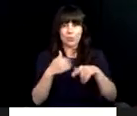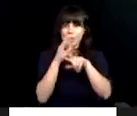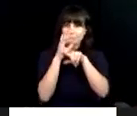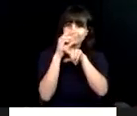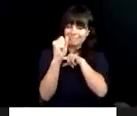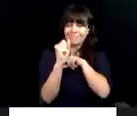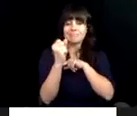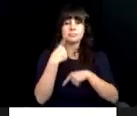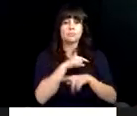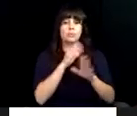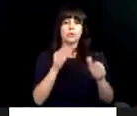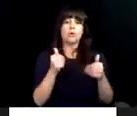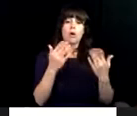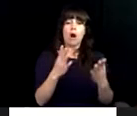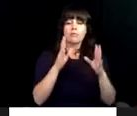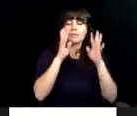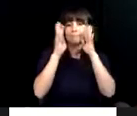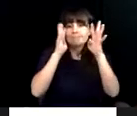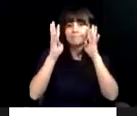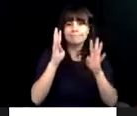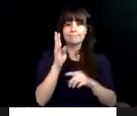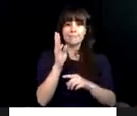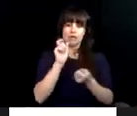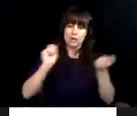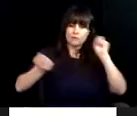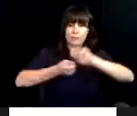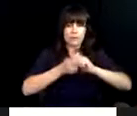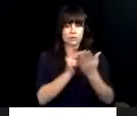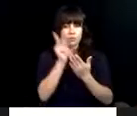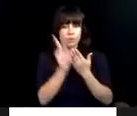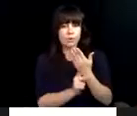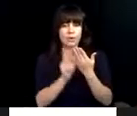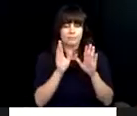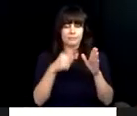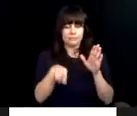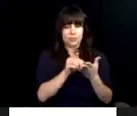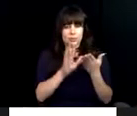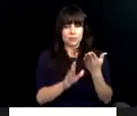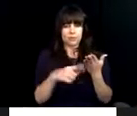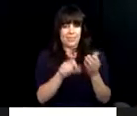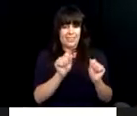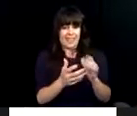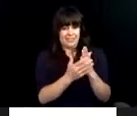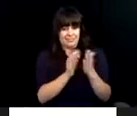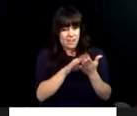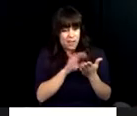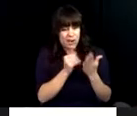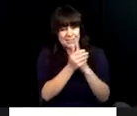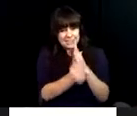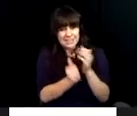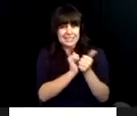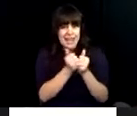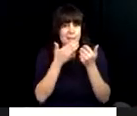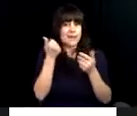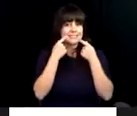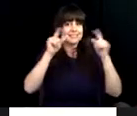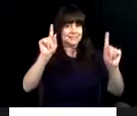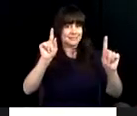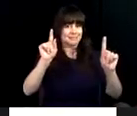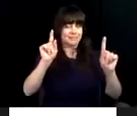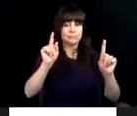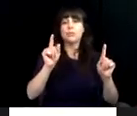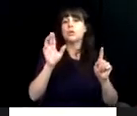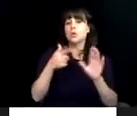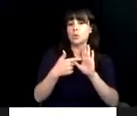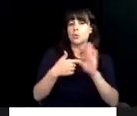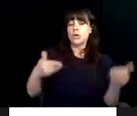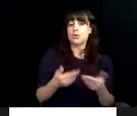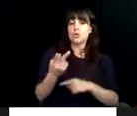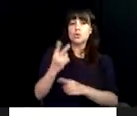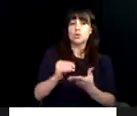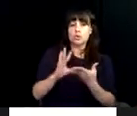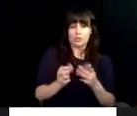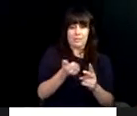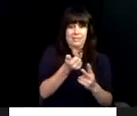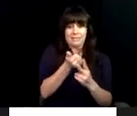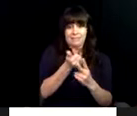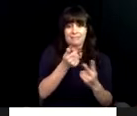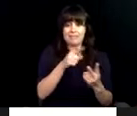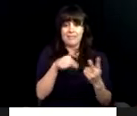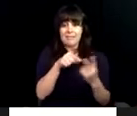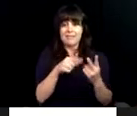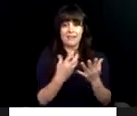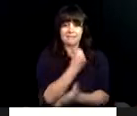students. And the future looks bright!